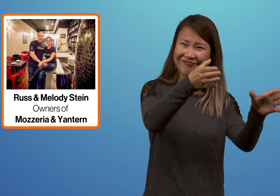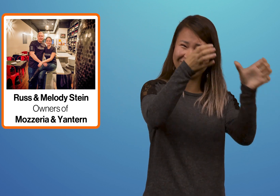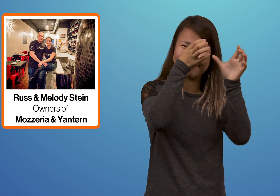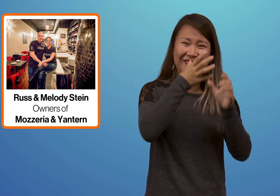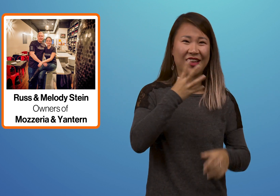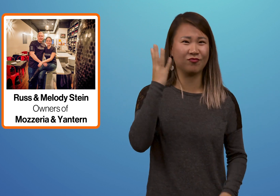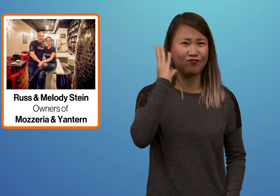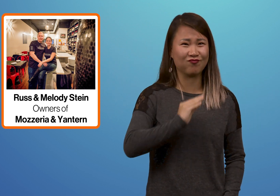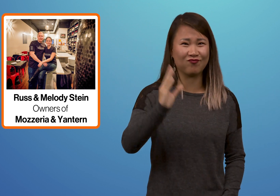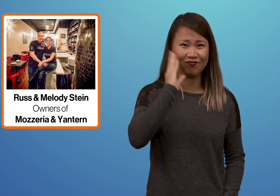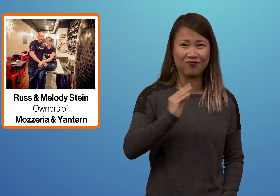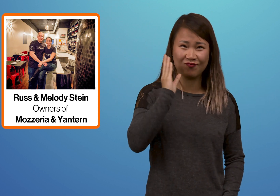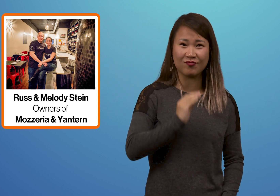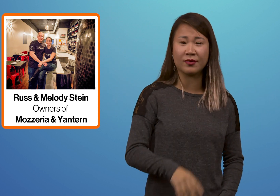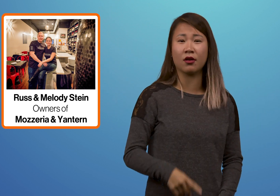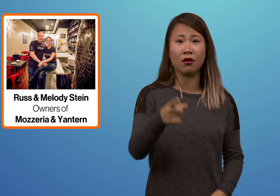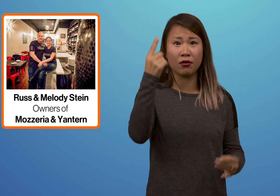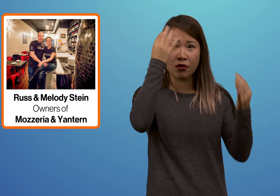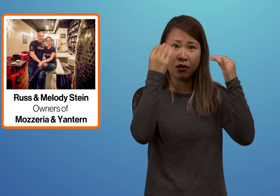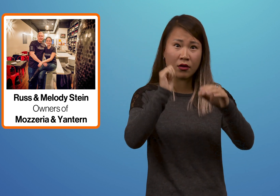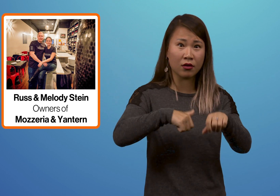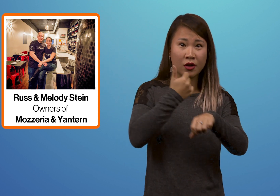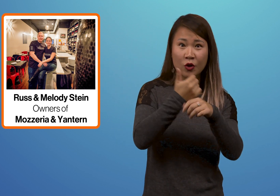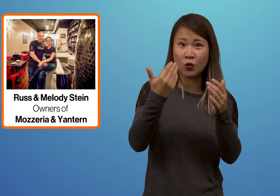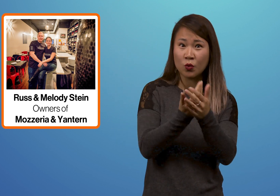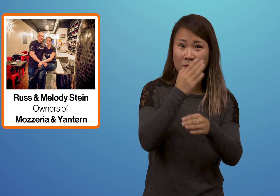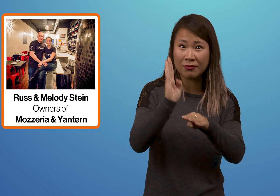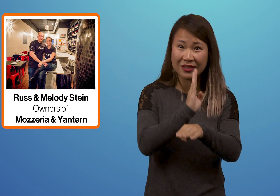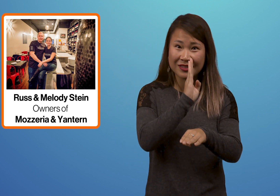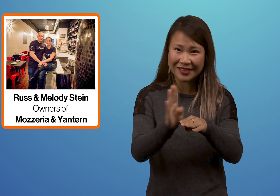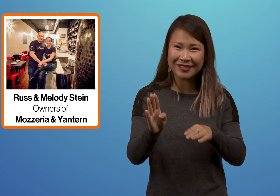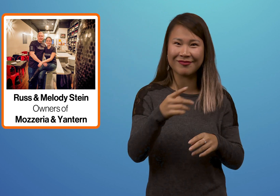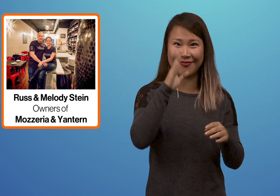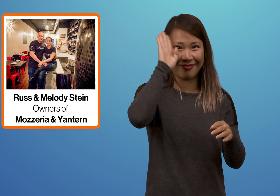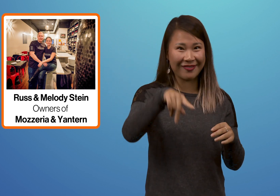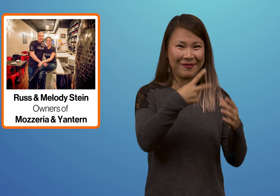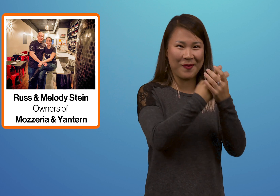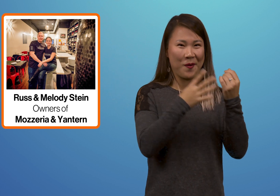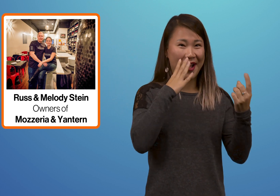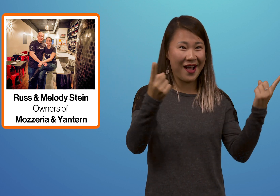Obviously, they have a lot of knowledge and experience when it comes to opening your own business,